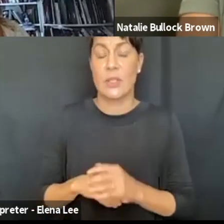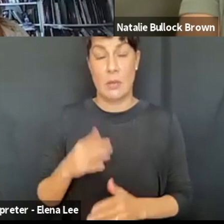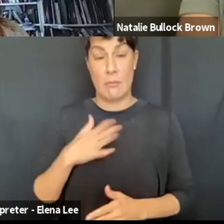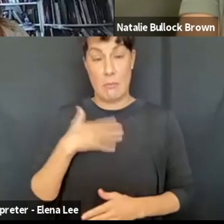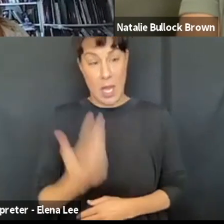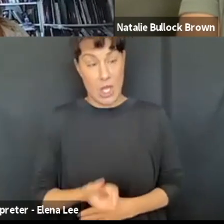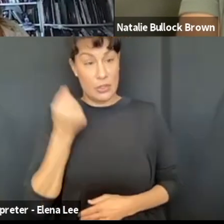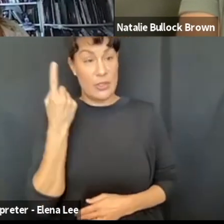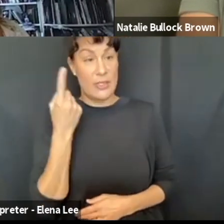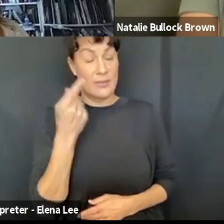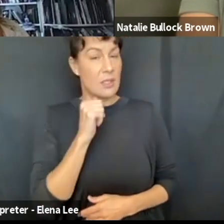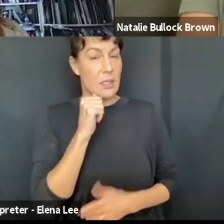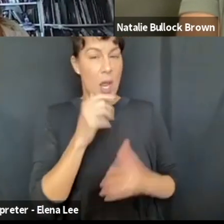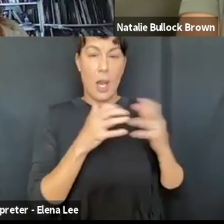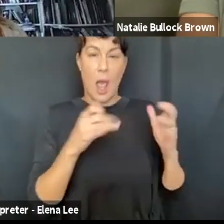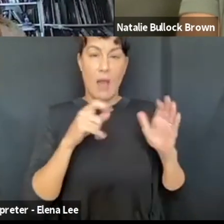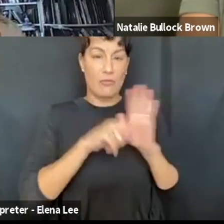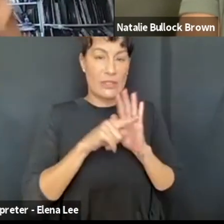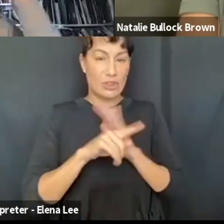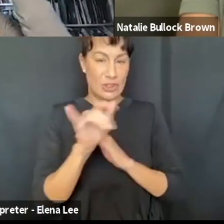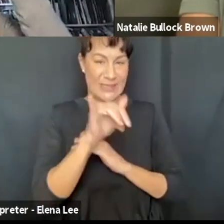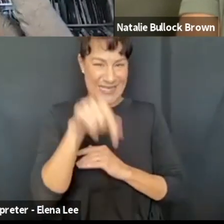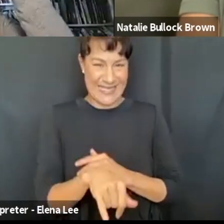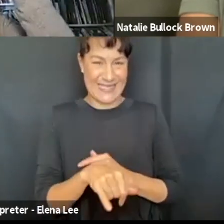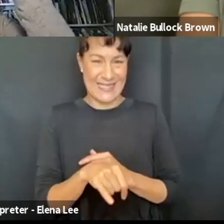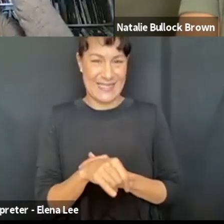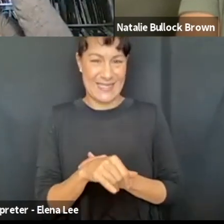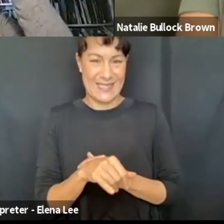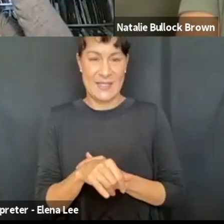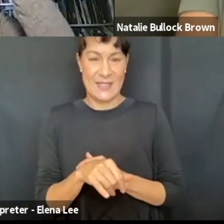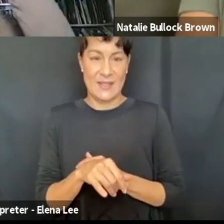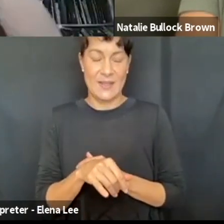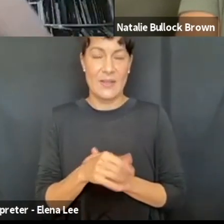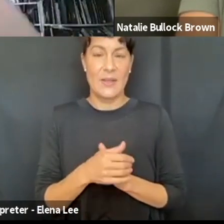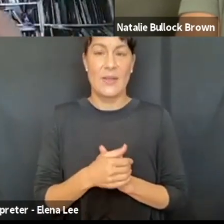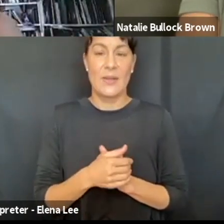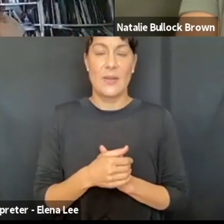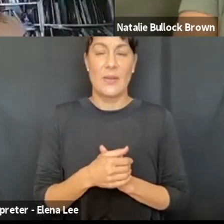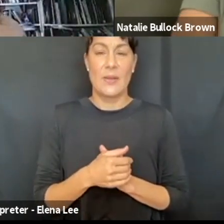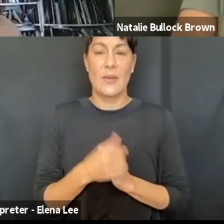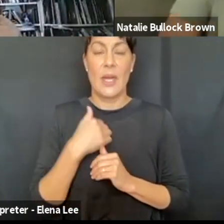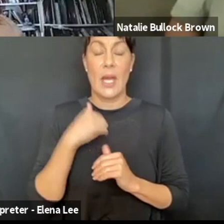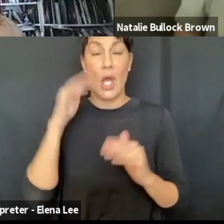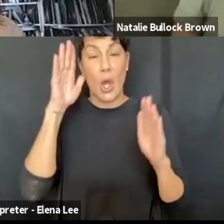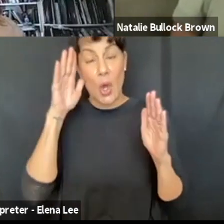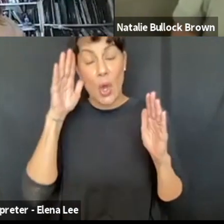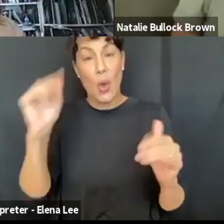there is not a lot of research like this that has been conducted and I hope that your research